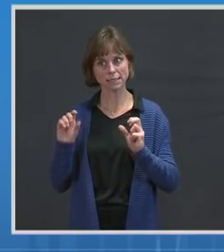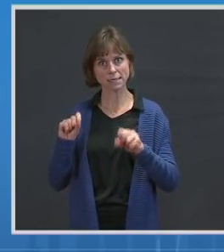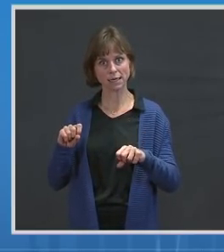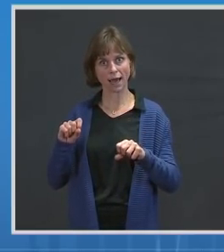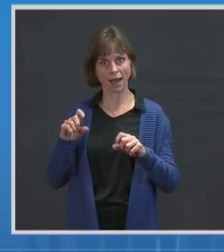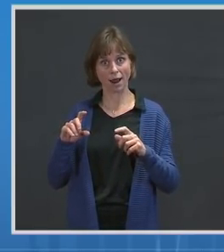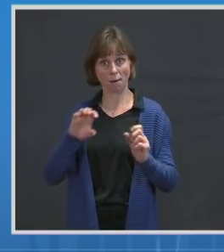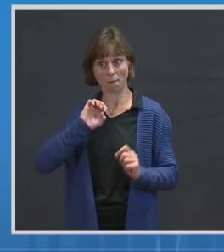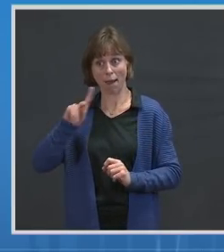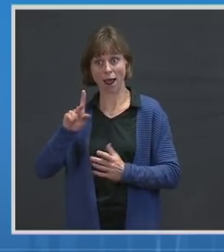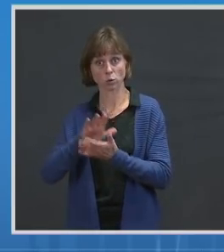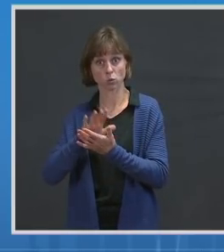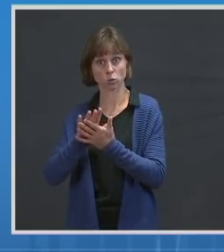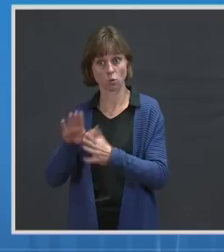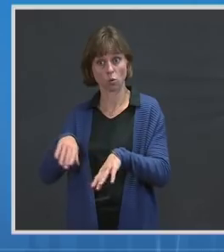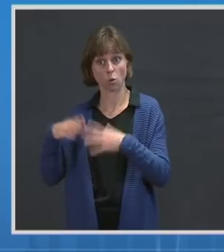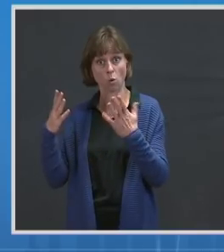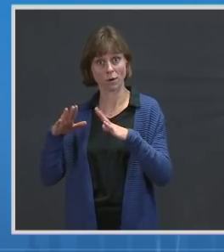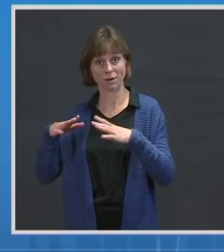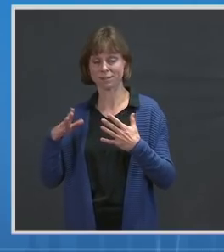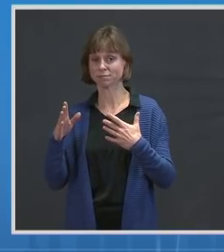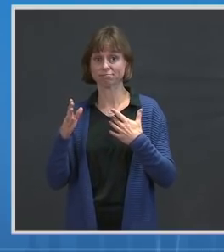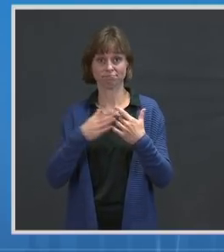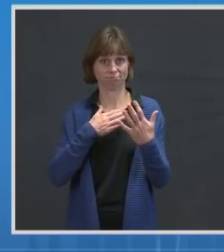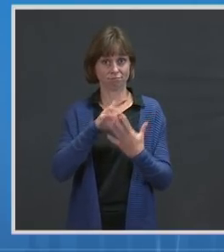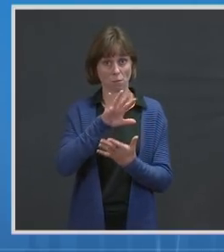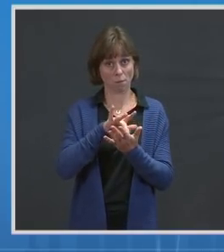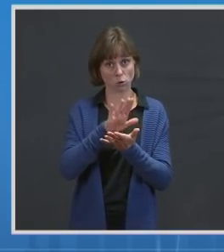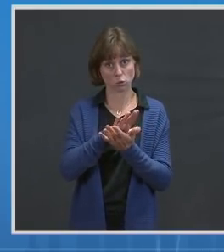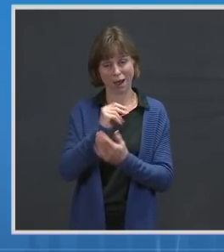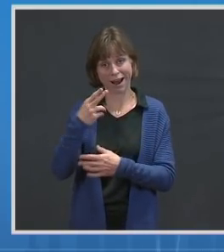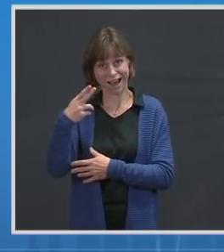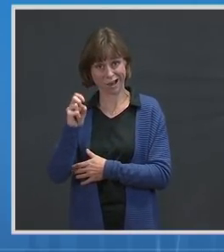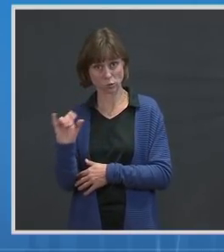even in the middle and high school ranges. Mr. Zients: I'll just add that,